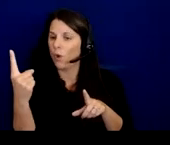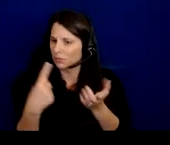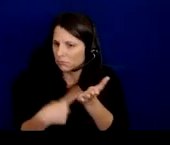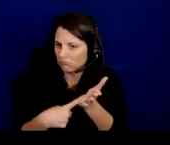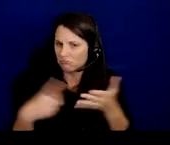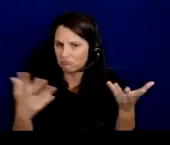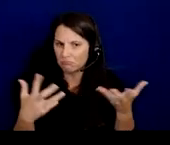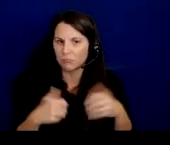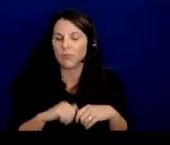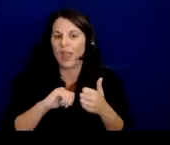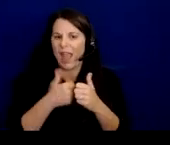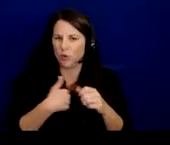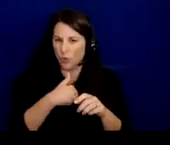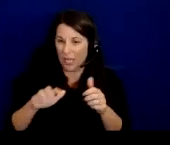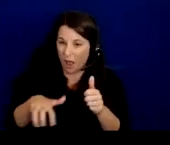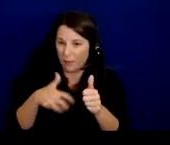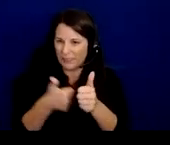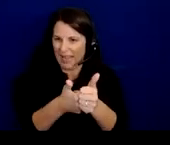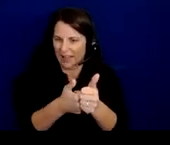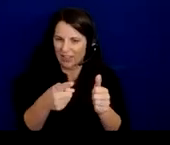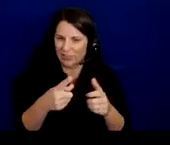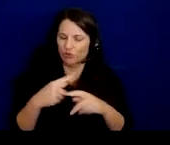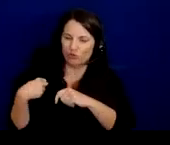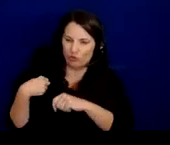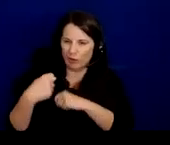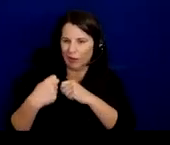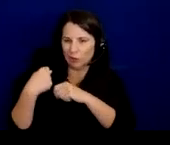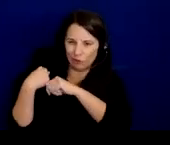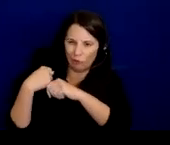this traditional service learning model because it can be problematic.